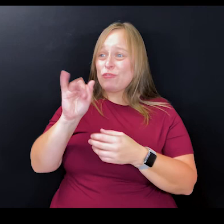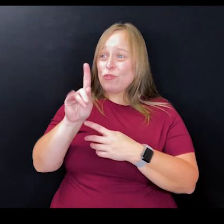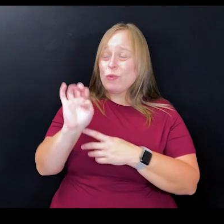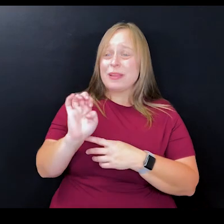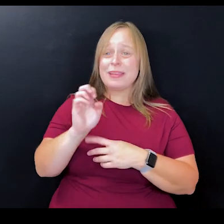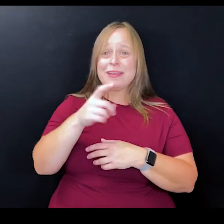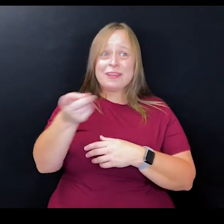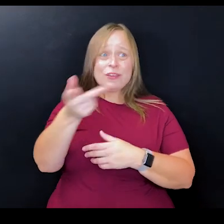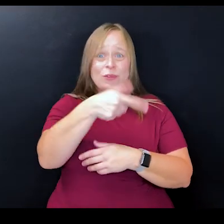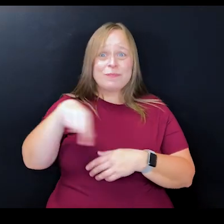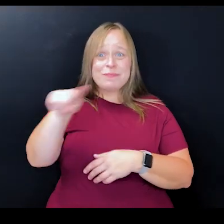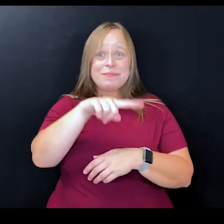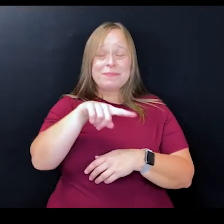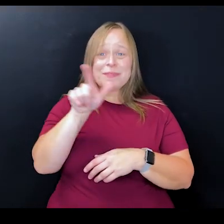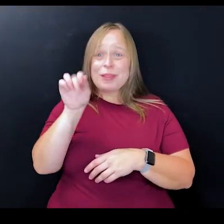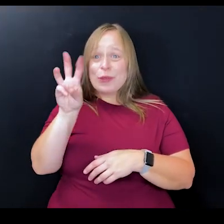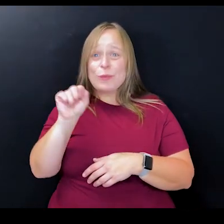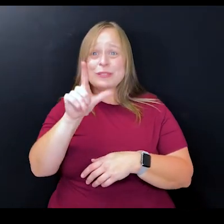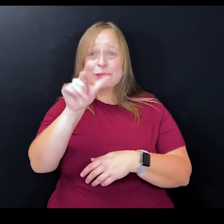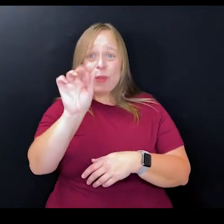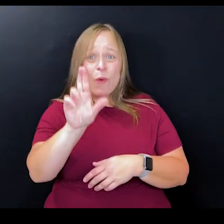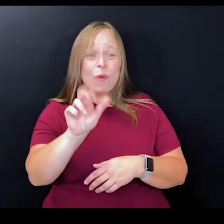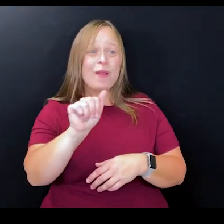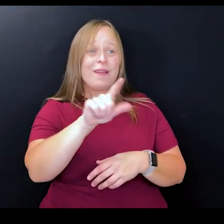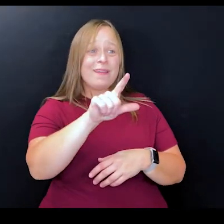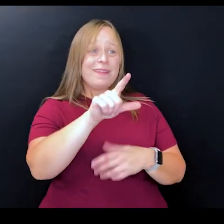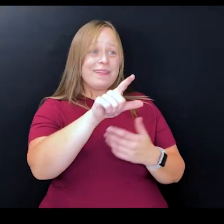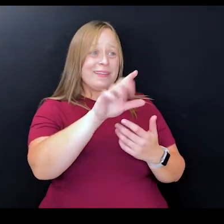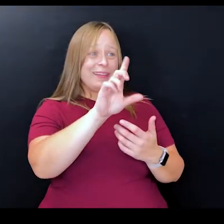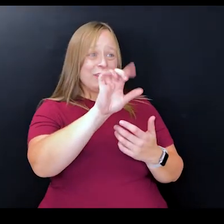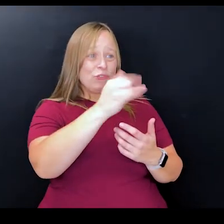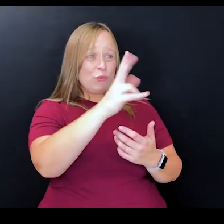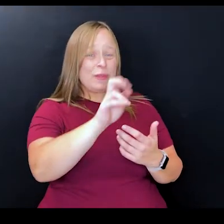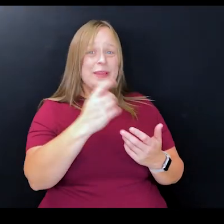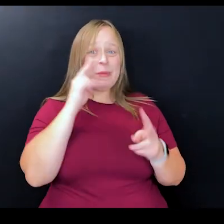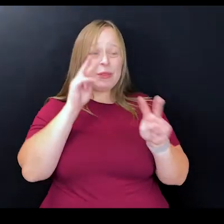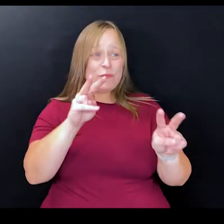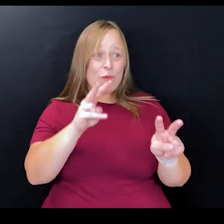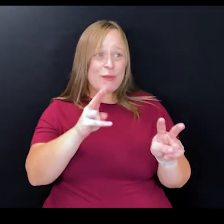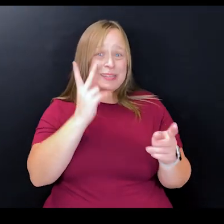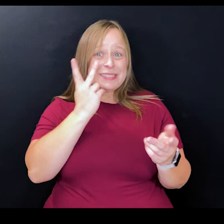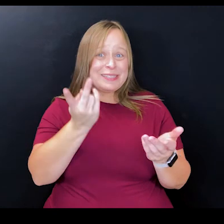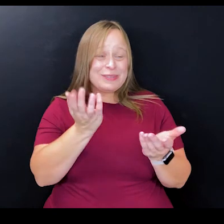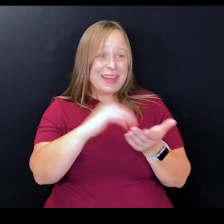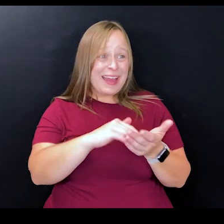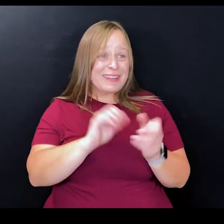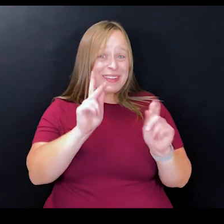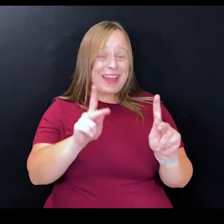And thank you for your time, Lewis and Laura. I look forward to seeing the digest and to speaking with you all again.